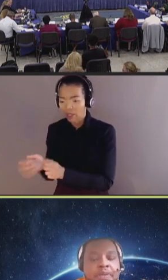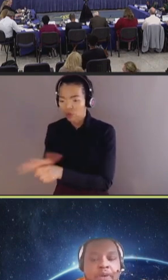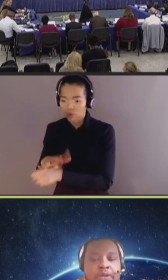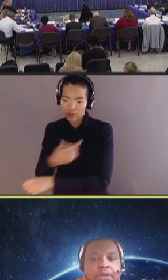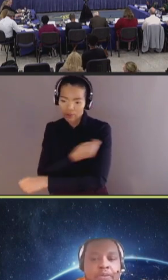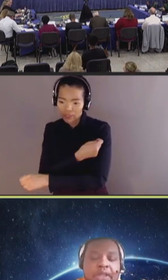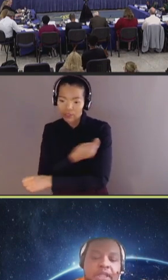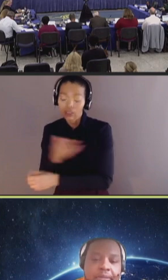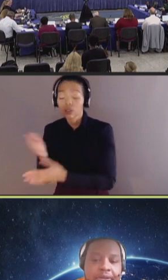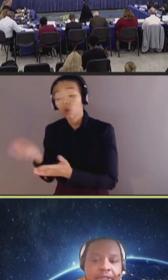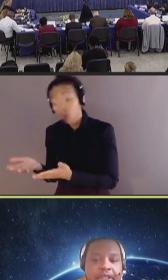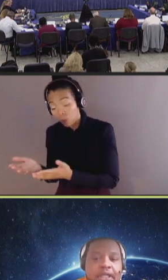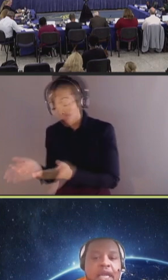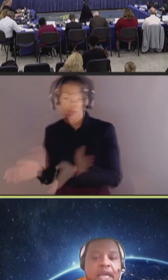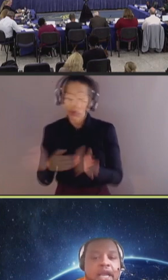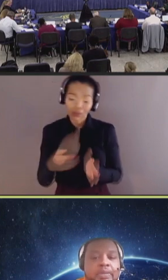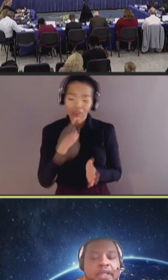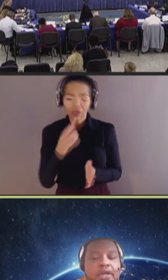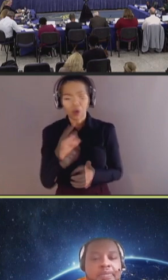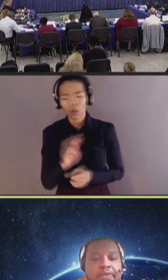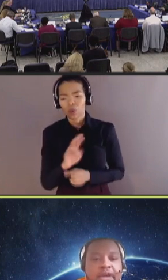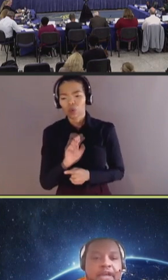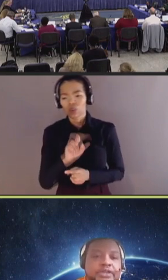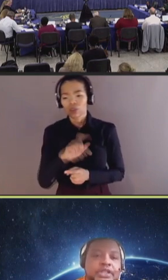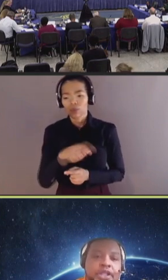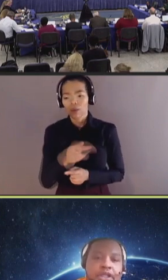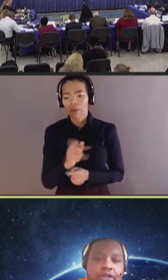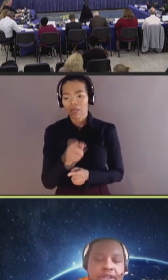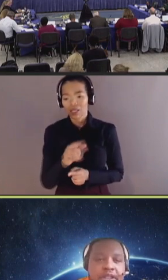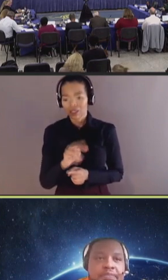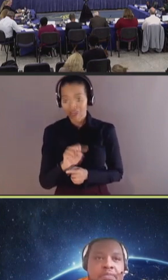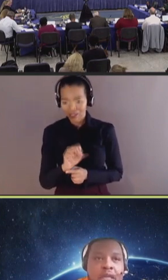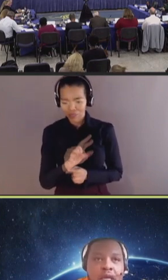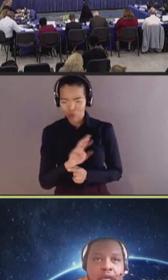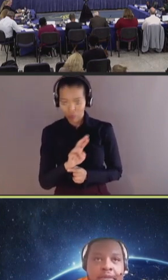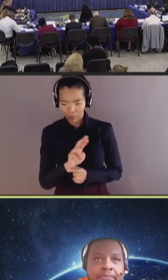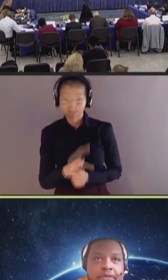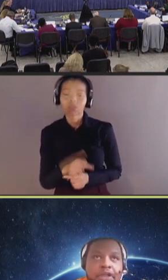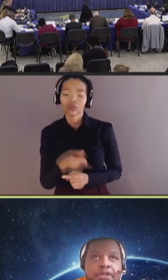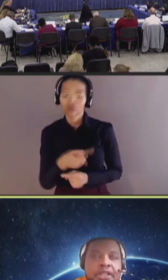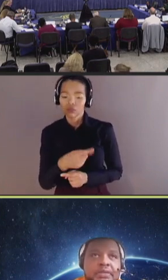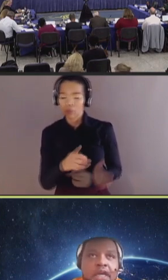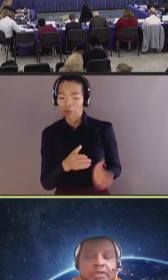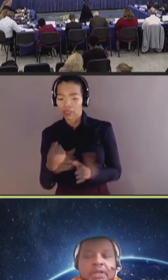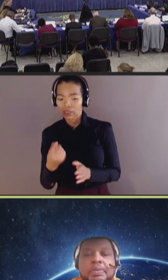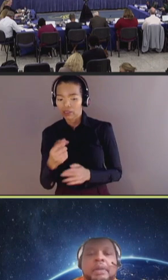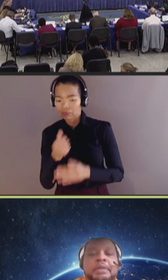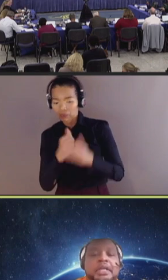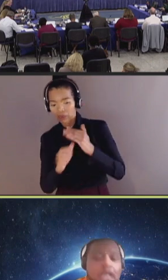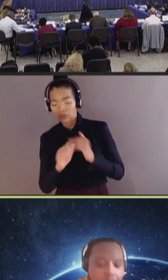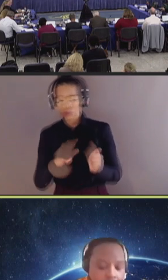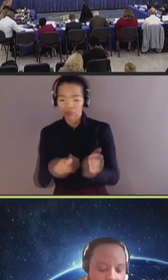we worked with the community and with health providers, the Houston Health Department,